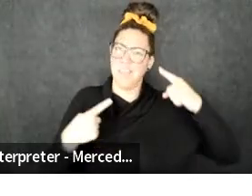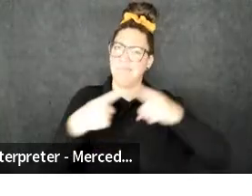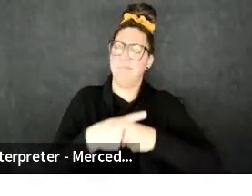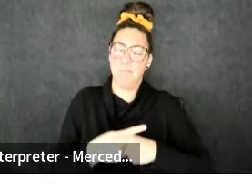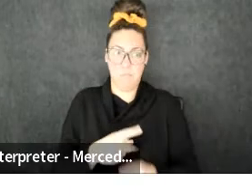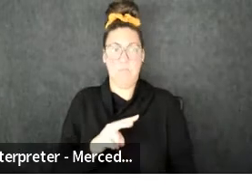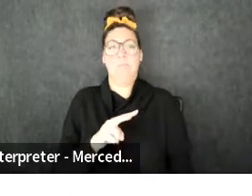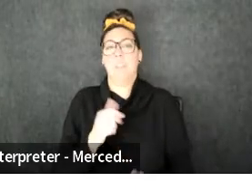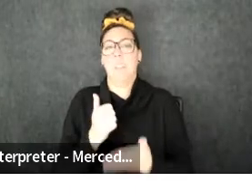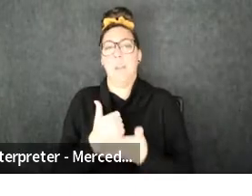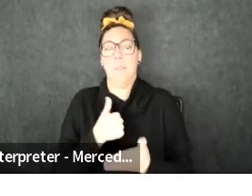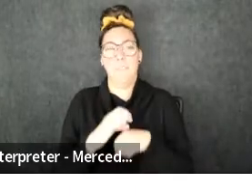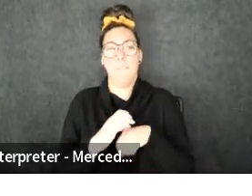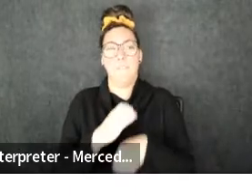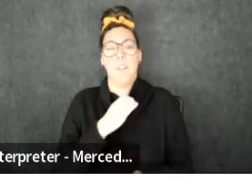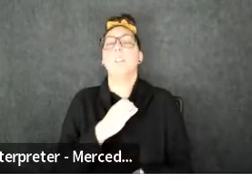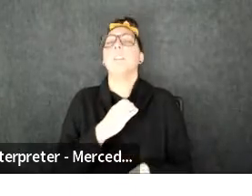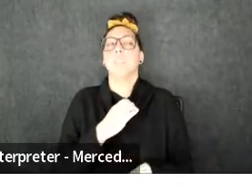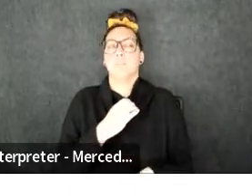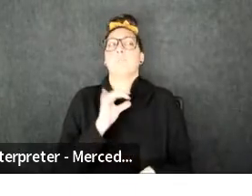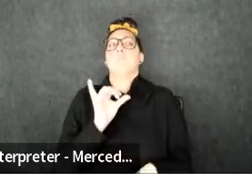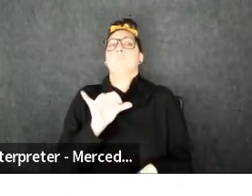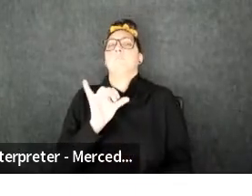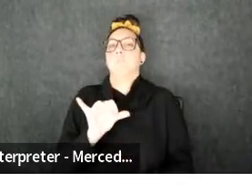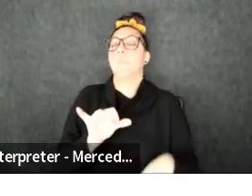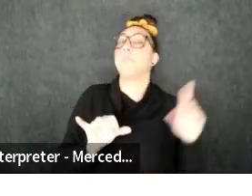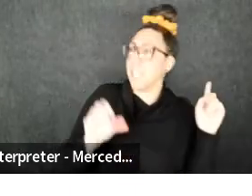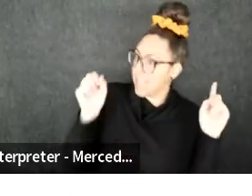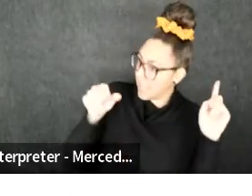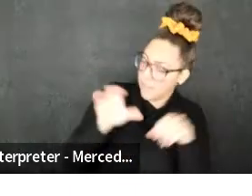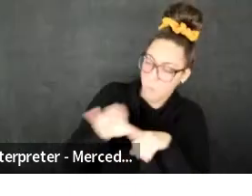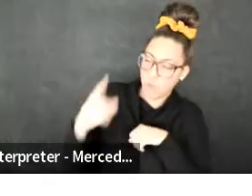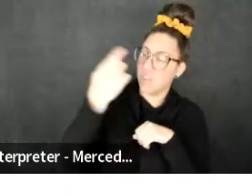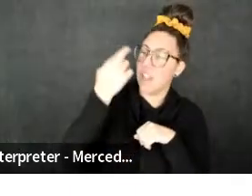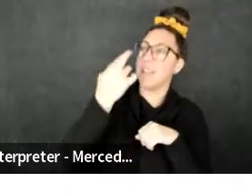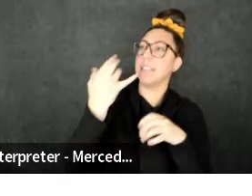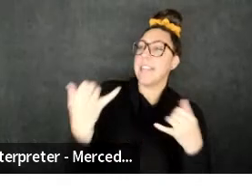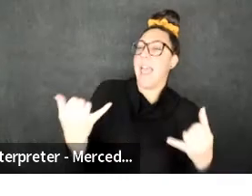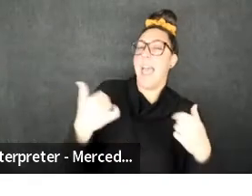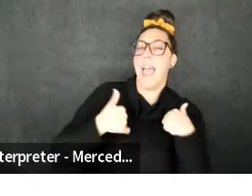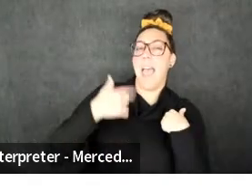it sort of forces you to recognize where you're at. Some of us may not have recognized.